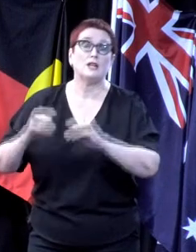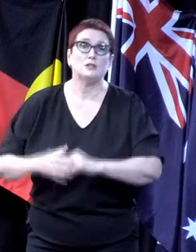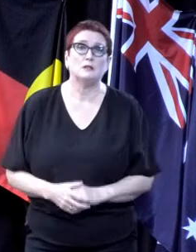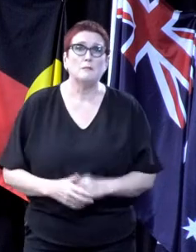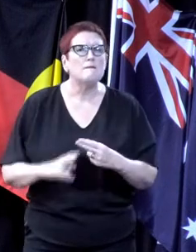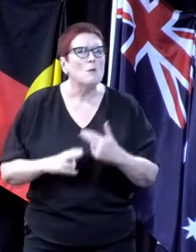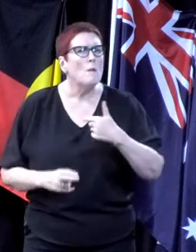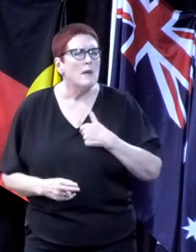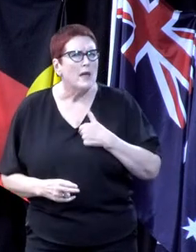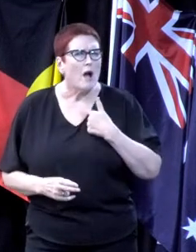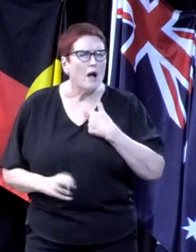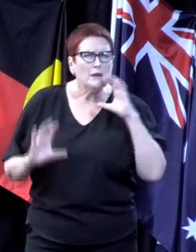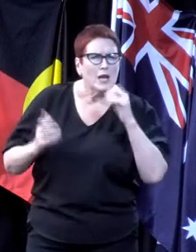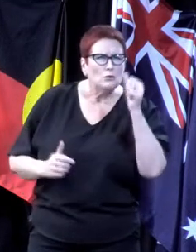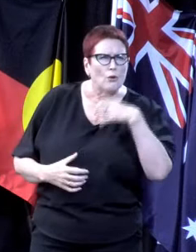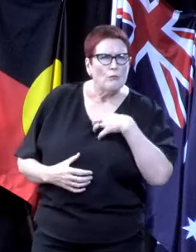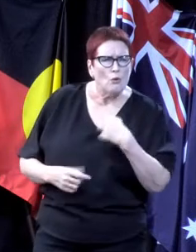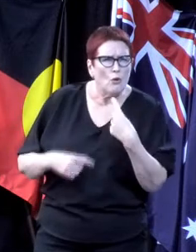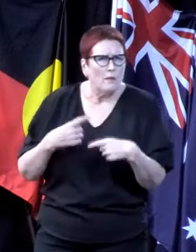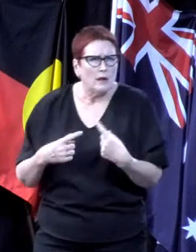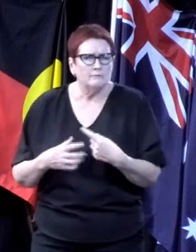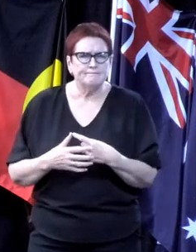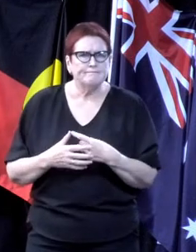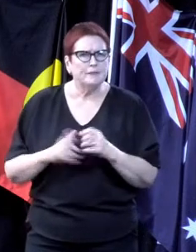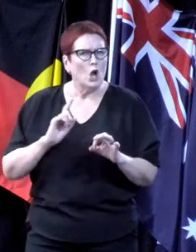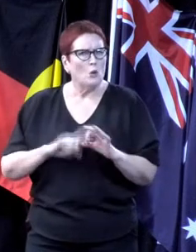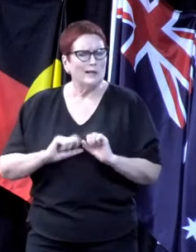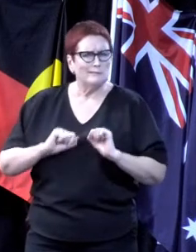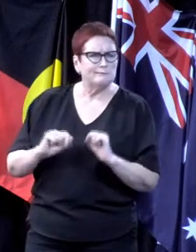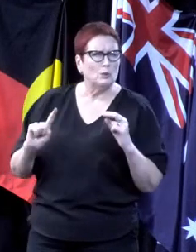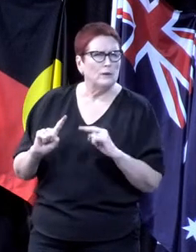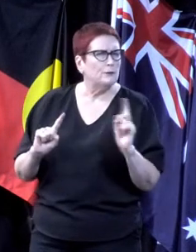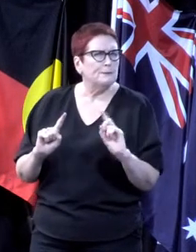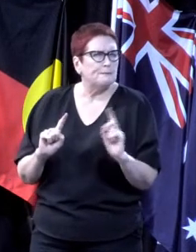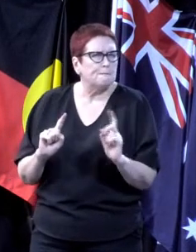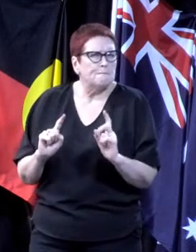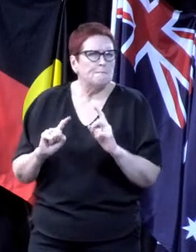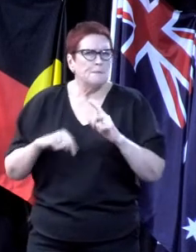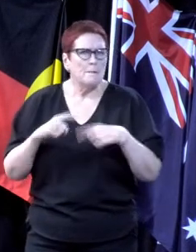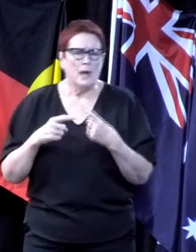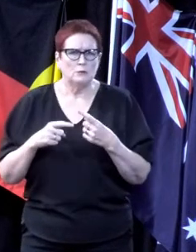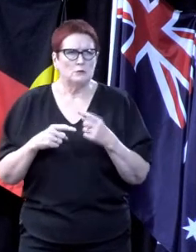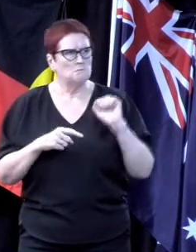I'd be interested in is what the position of the state of Queensland would be about the role of the Commonwealth